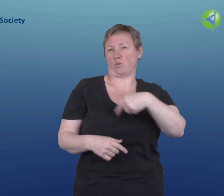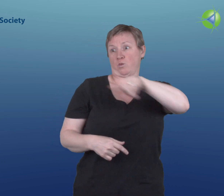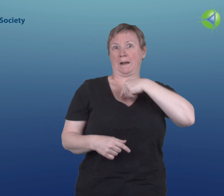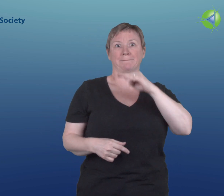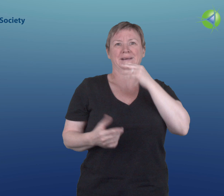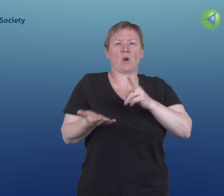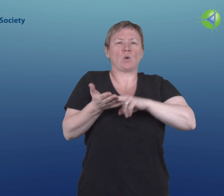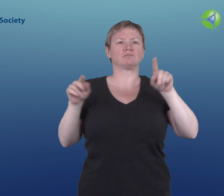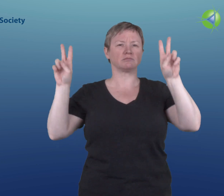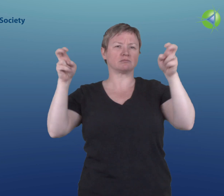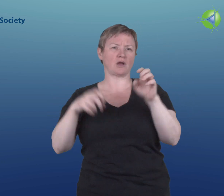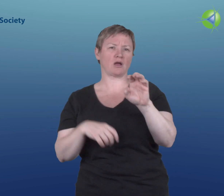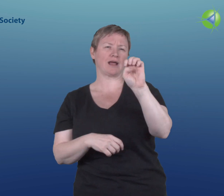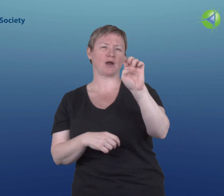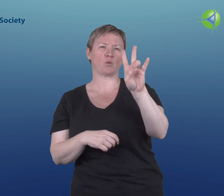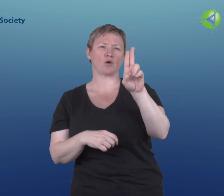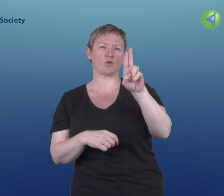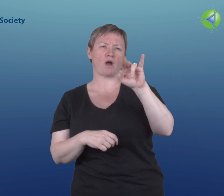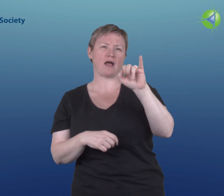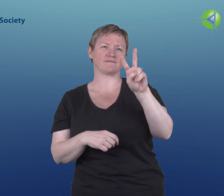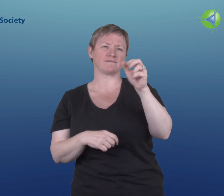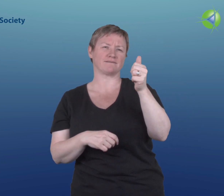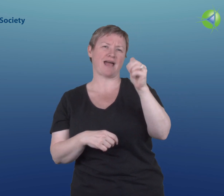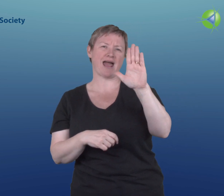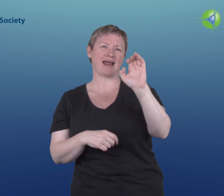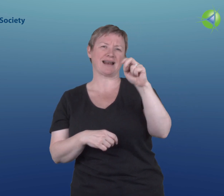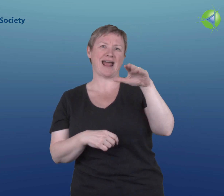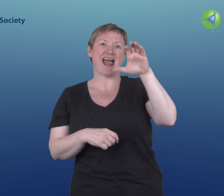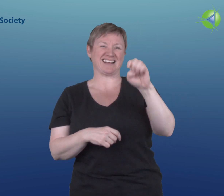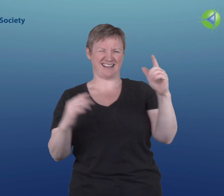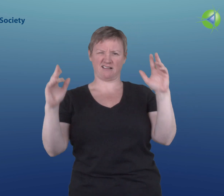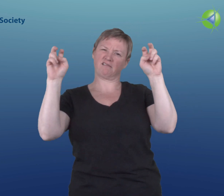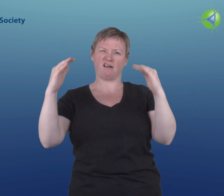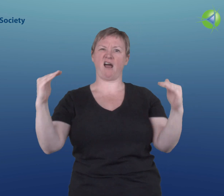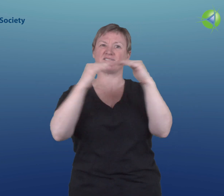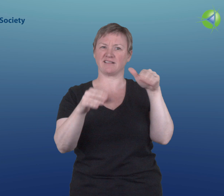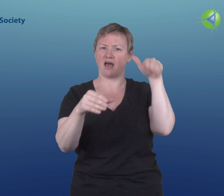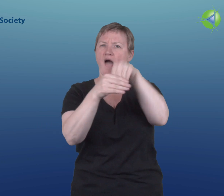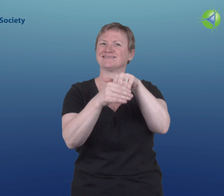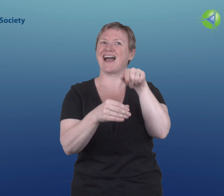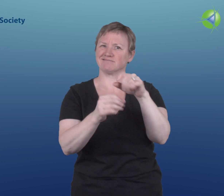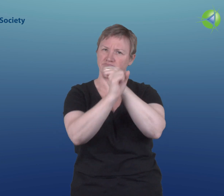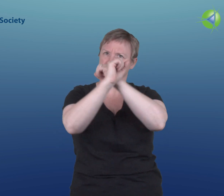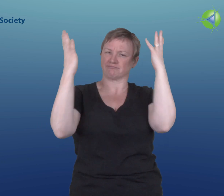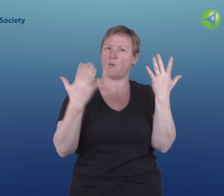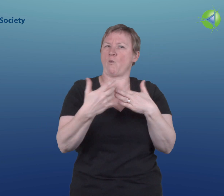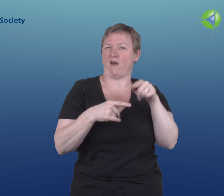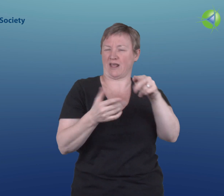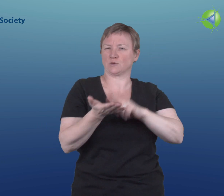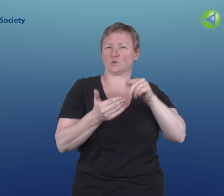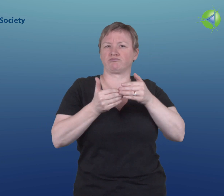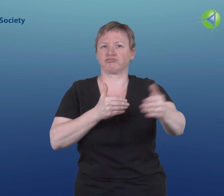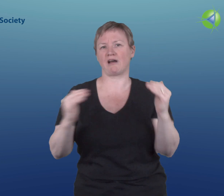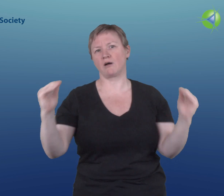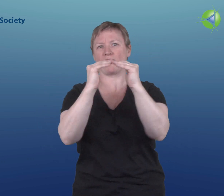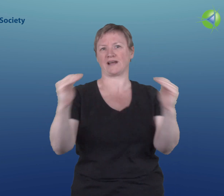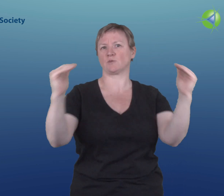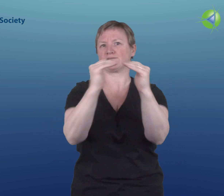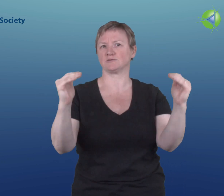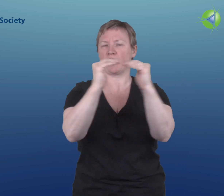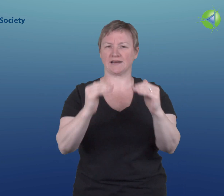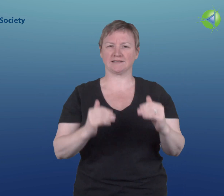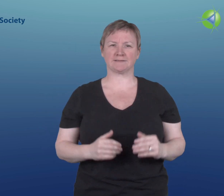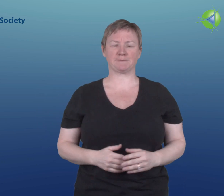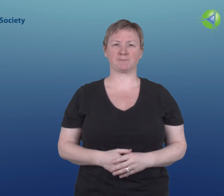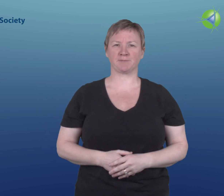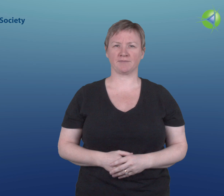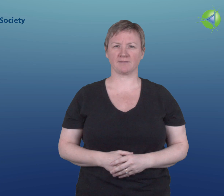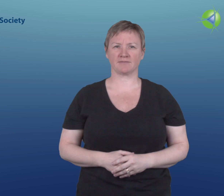This is what we mean by the word ‘equivalence’ in this context.